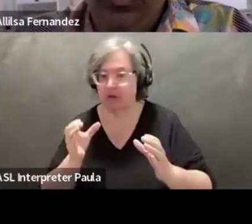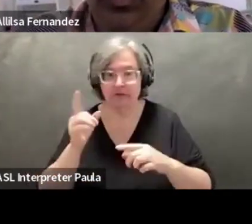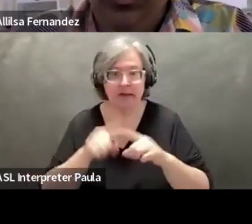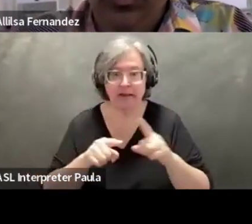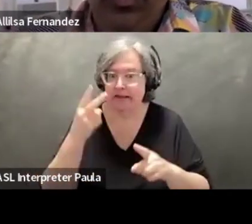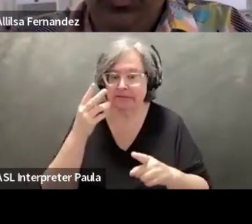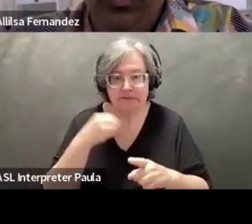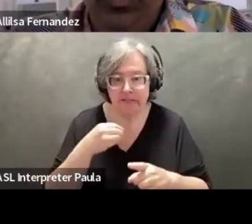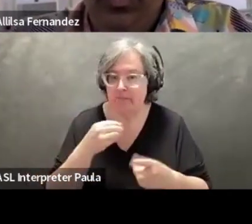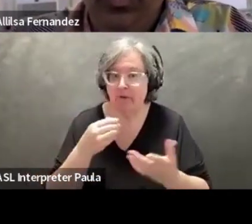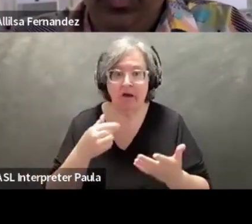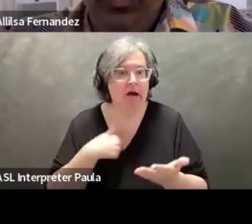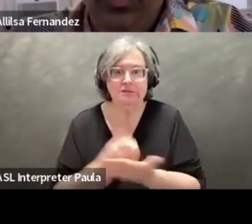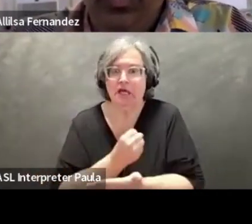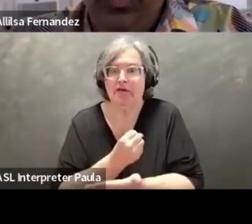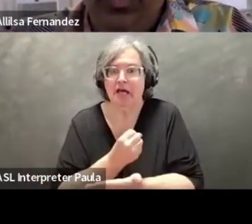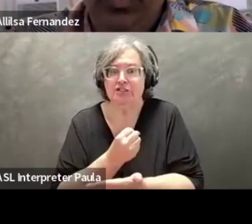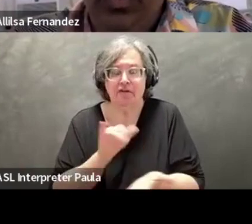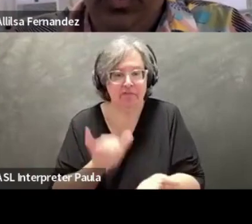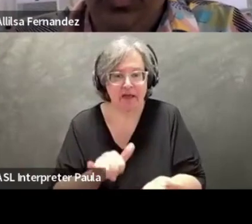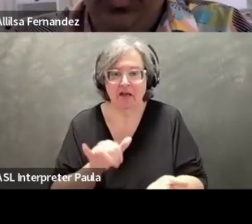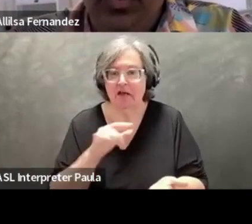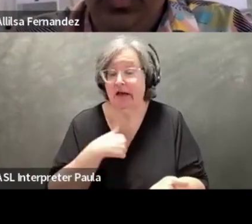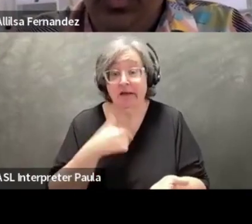really make a lot of excuses for why I'm doing what I'm doing.